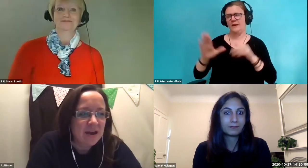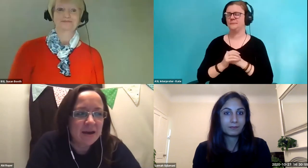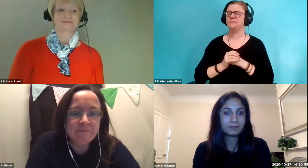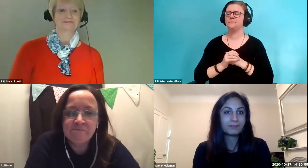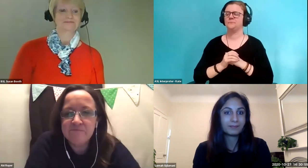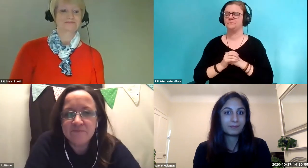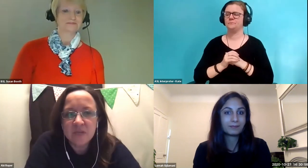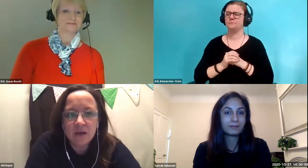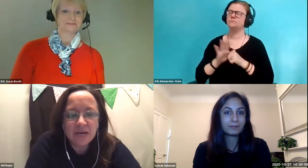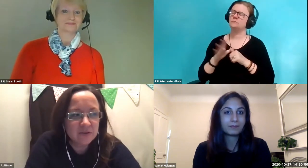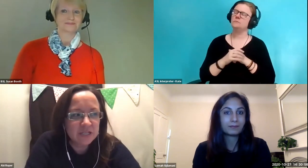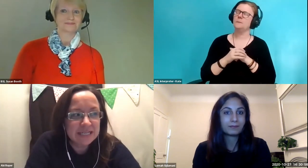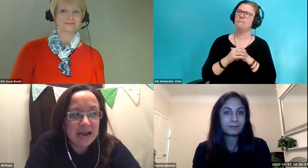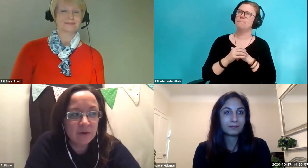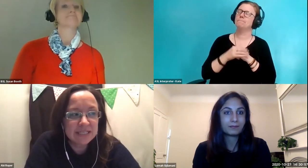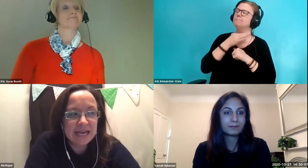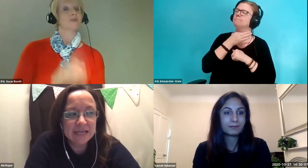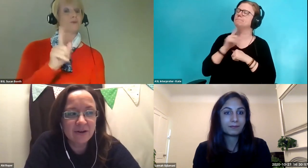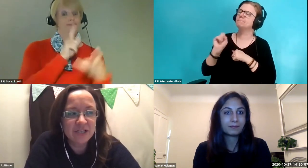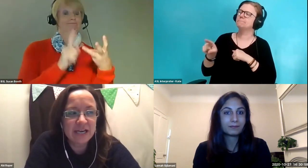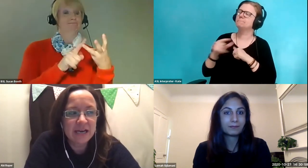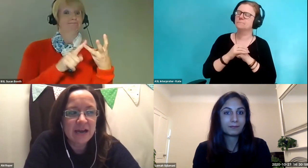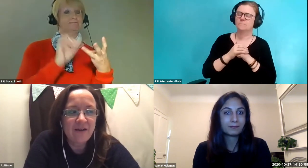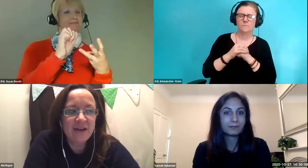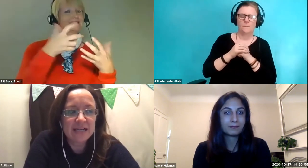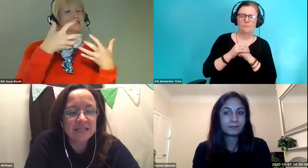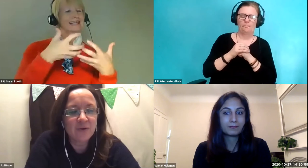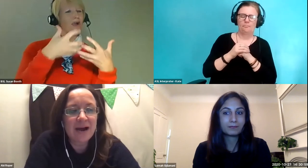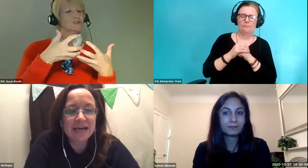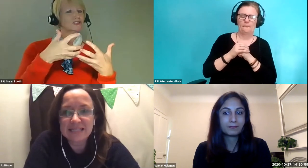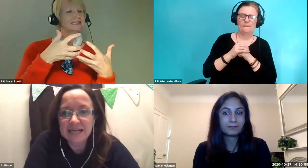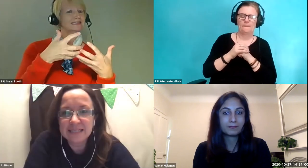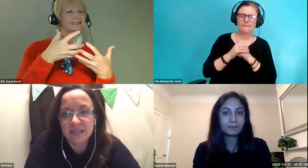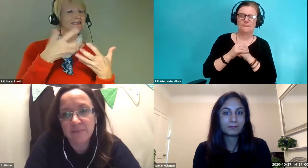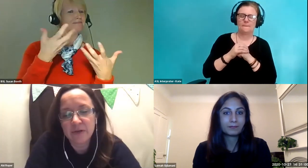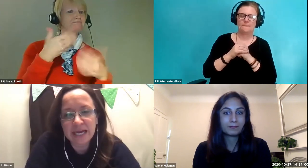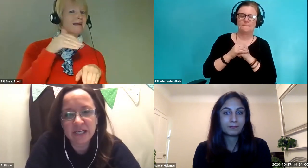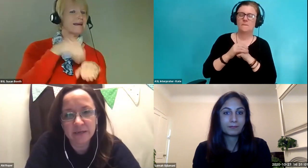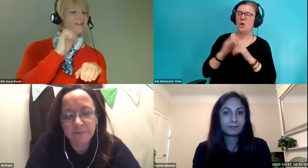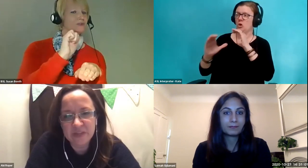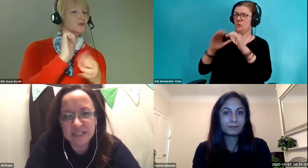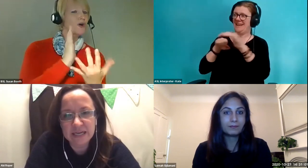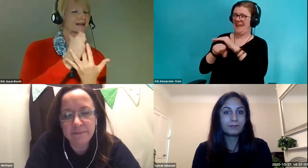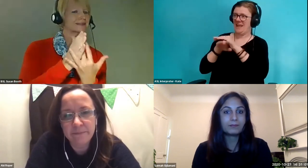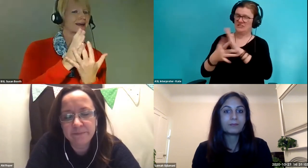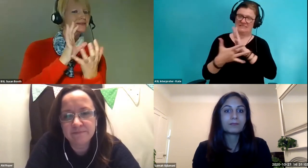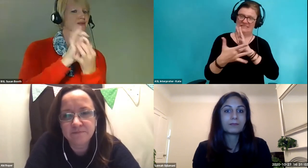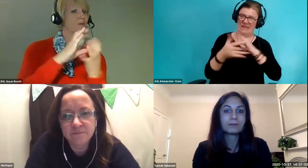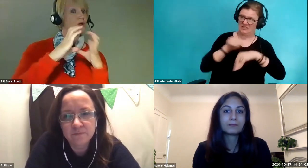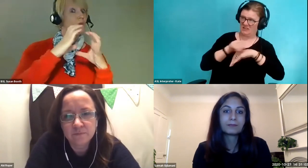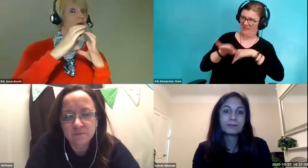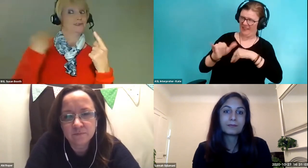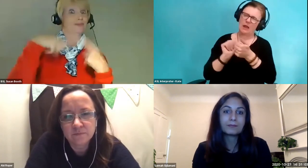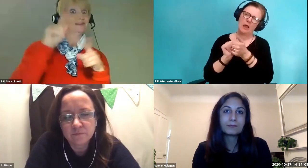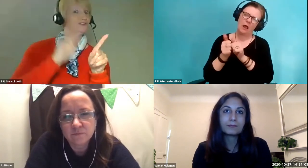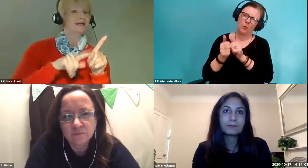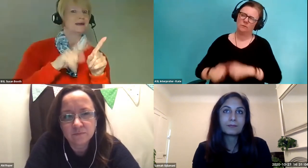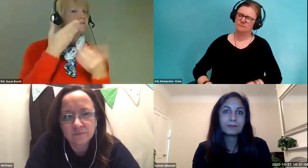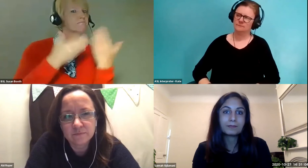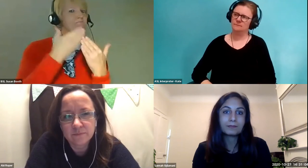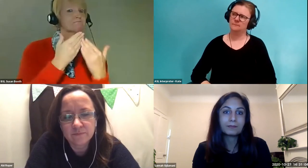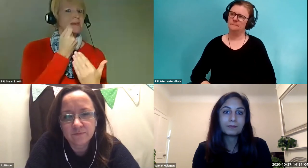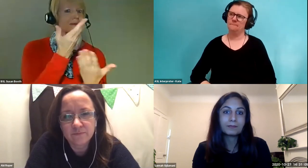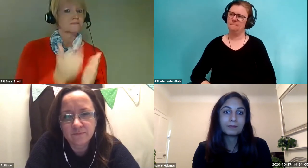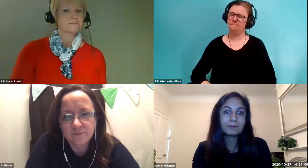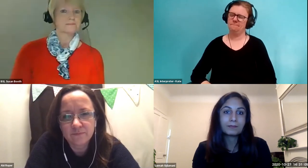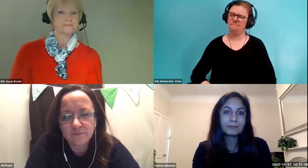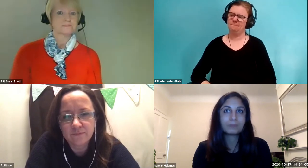um my next question is how has technology affected your access to communication this year